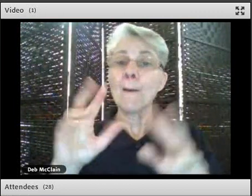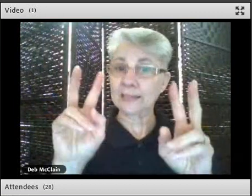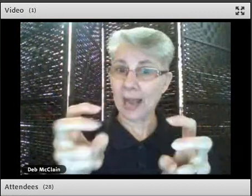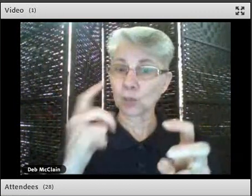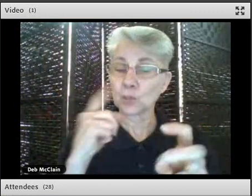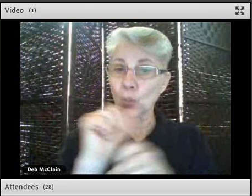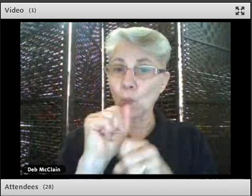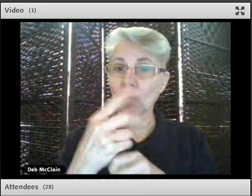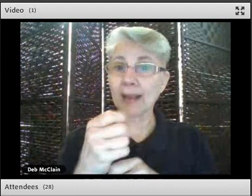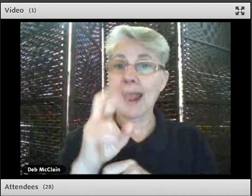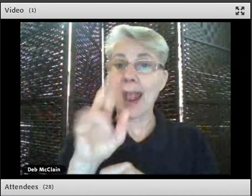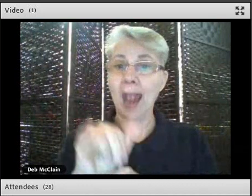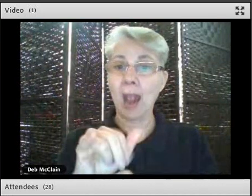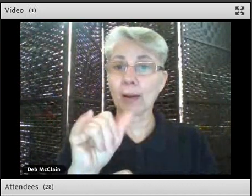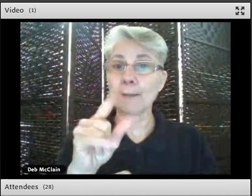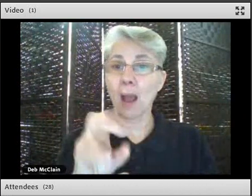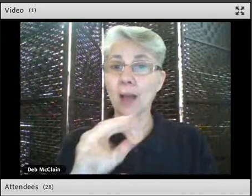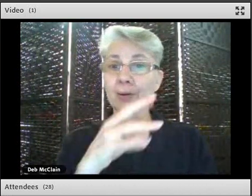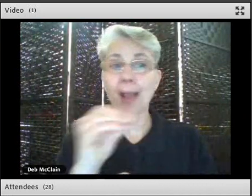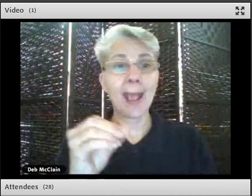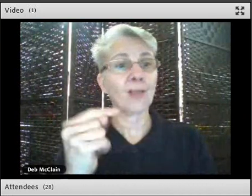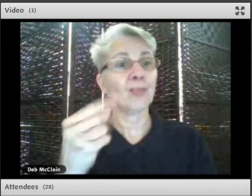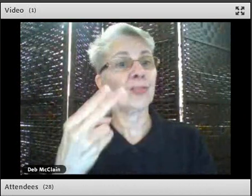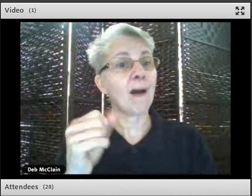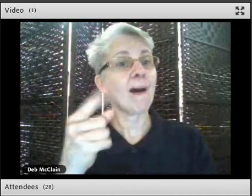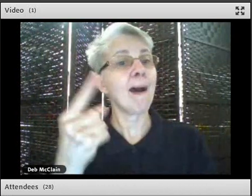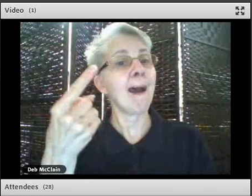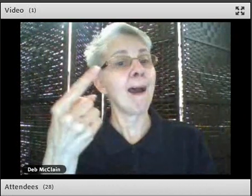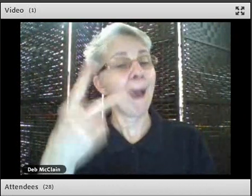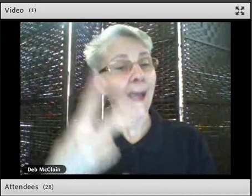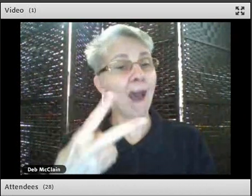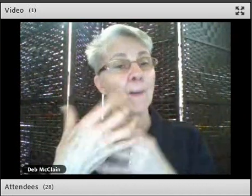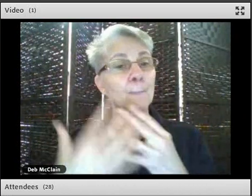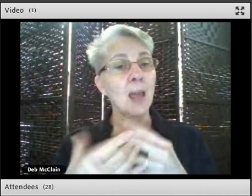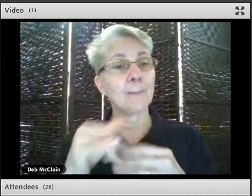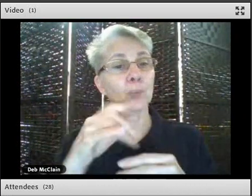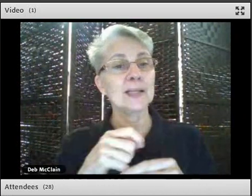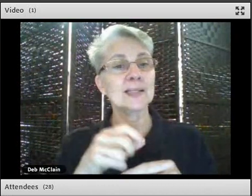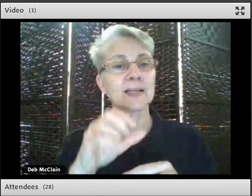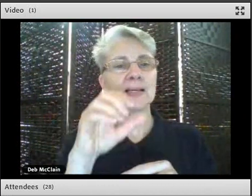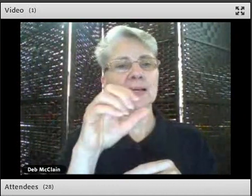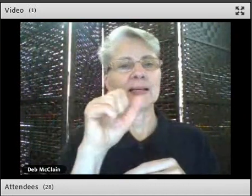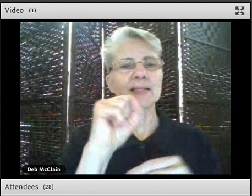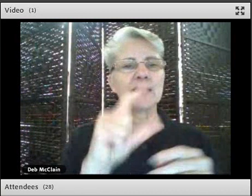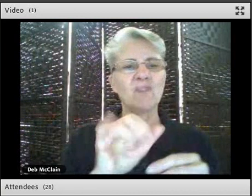and that identifies the expression. So that's identifying the content type,